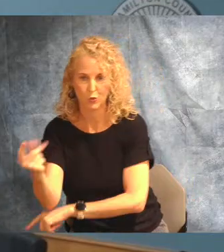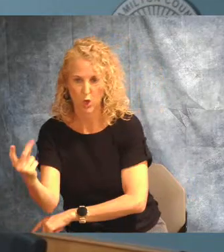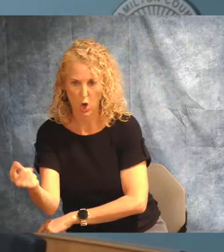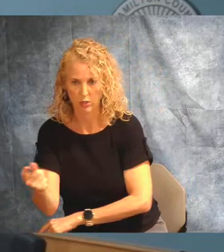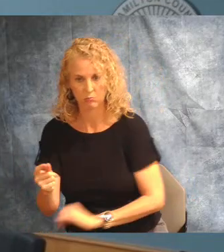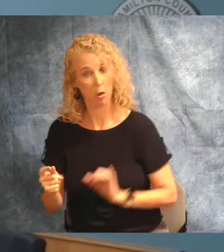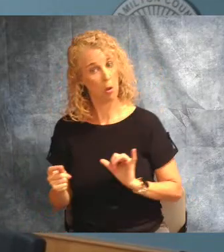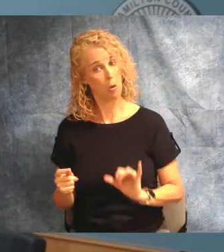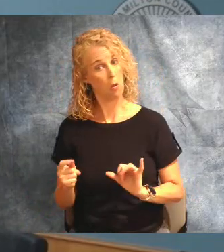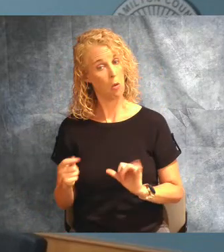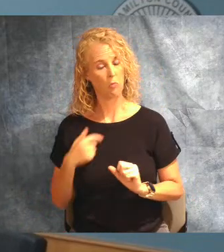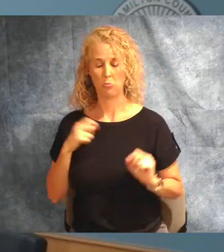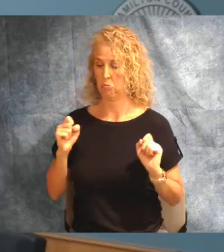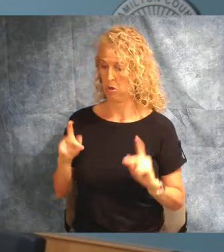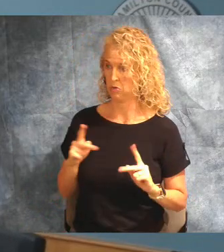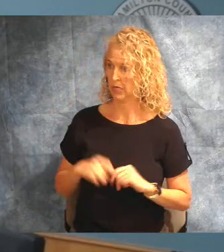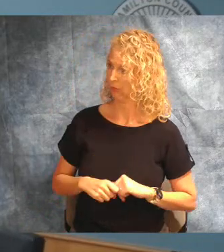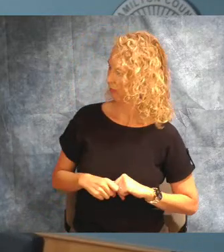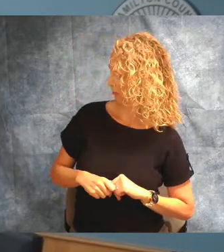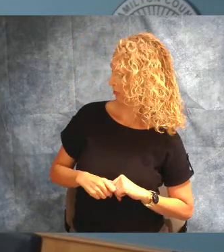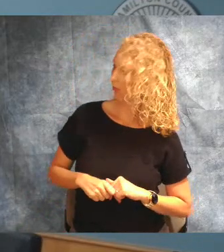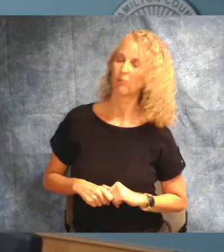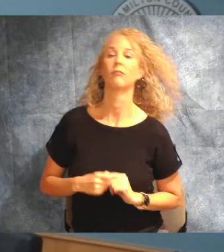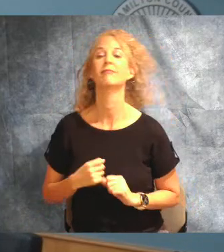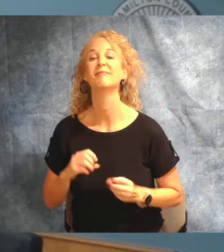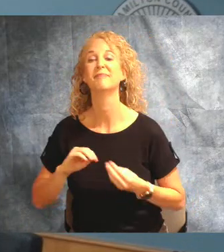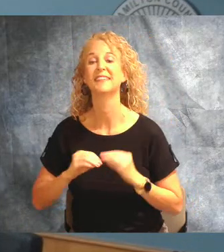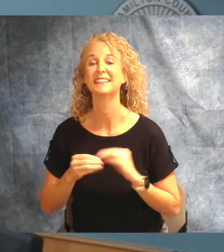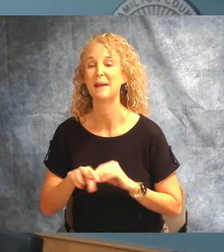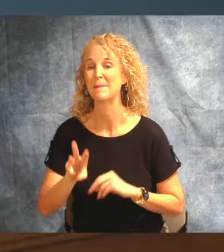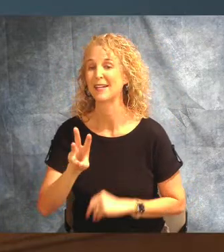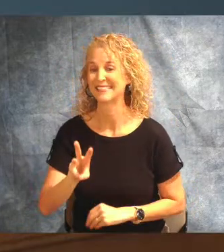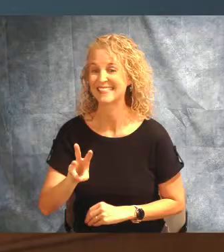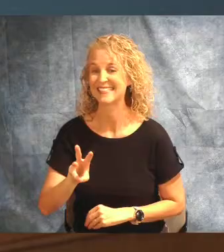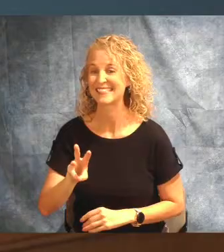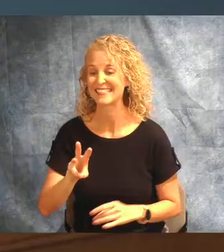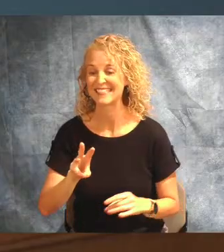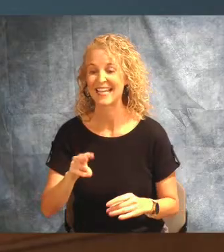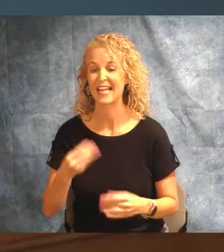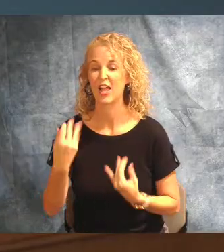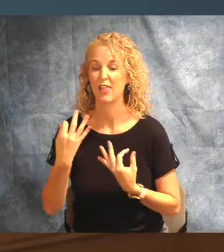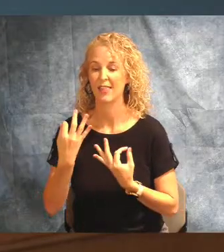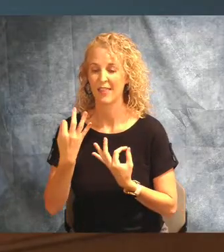I just have a couple things. Um, on item six, as it relates to the Freestore Foodbank